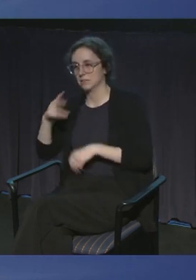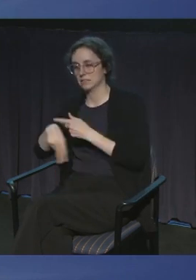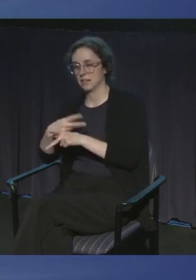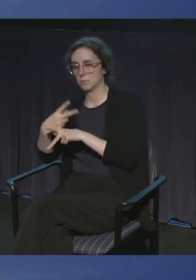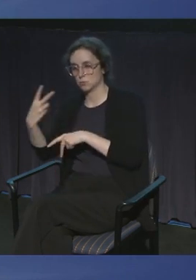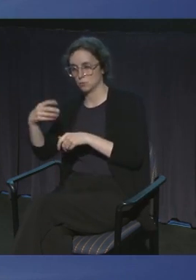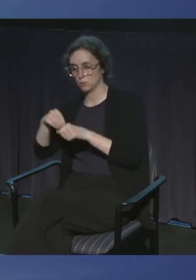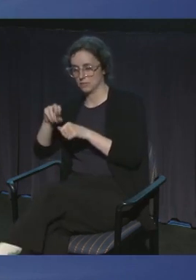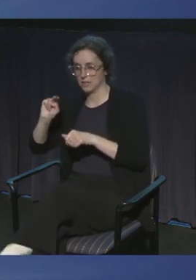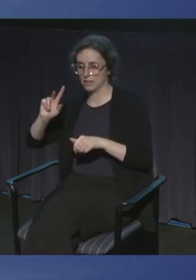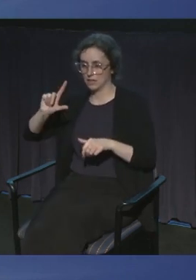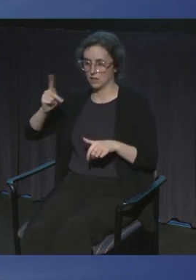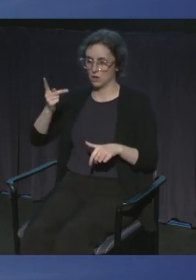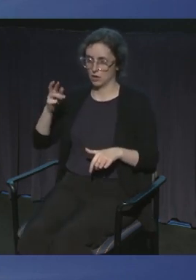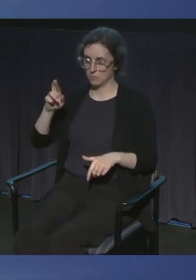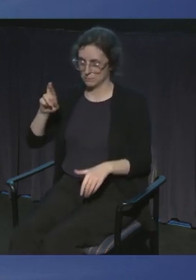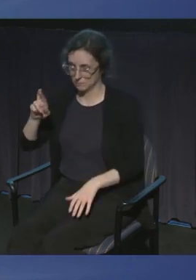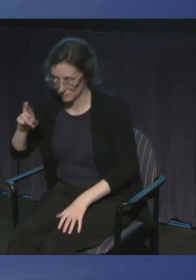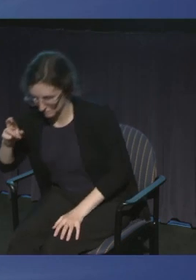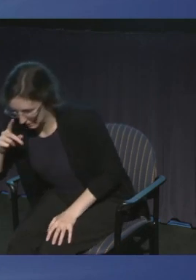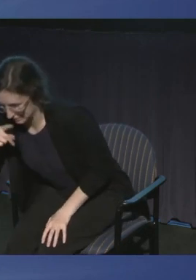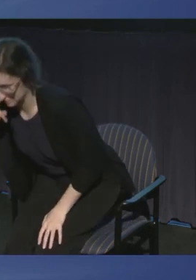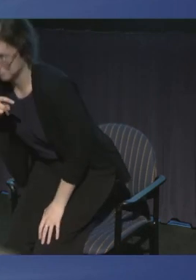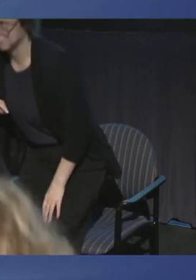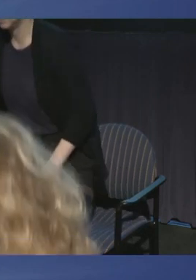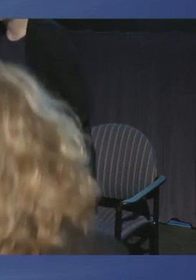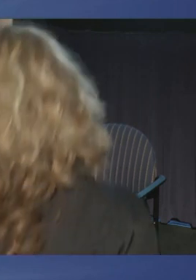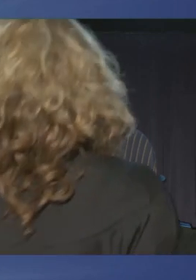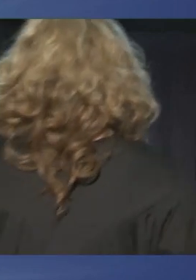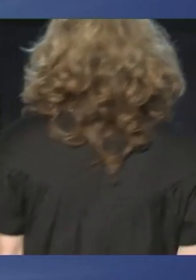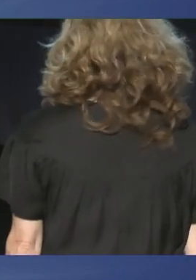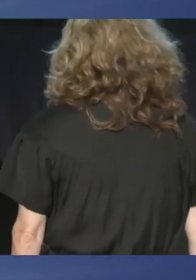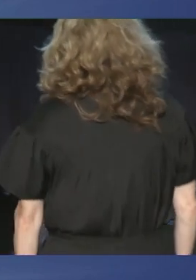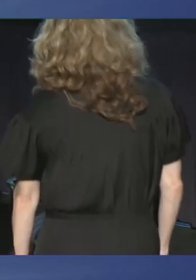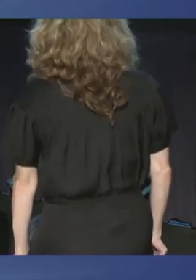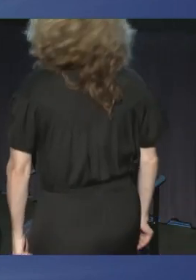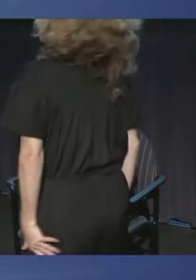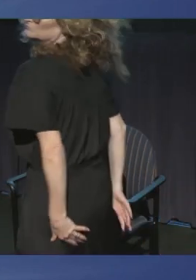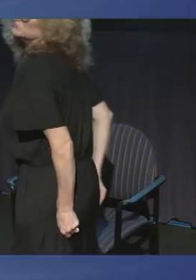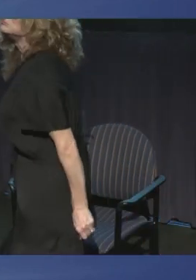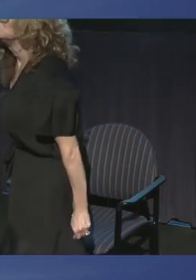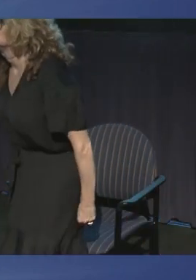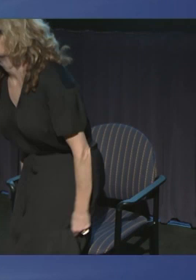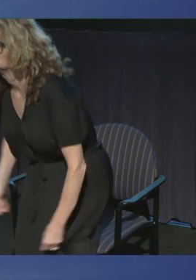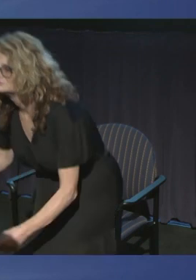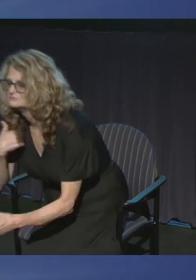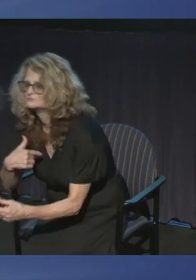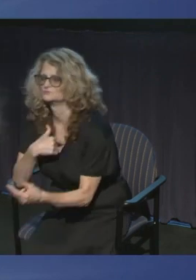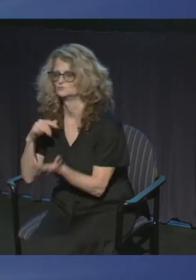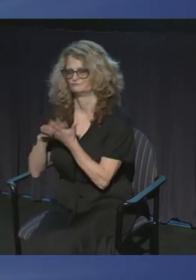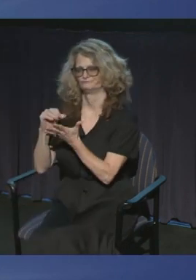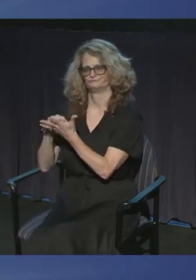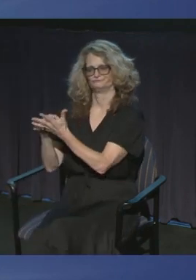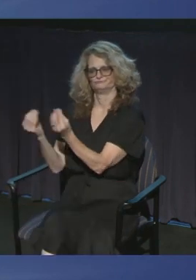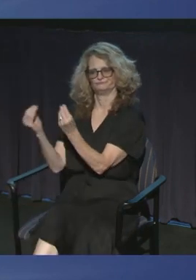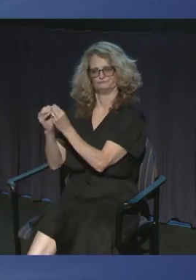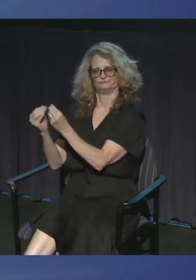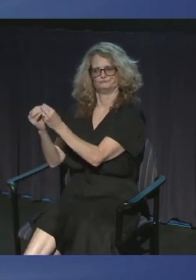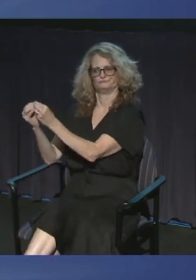DIABETES IN NRP 12 KNOCKOUTS. WE GOT MORE FAMILIAR WITH THIS AND THEN WE STARTED WONDERING IF THESE DIFFERENT BACTERIA